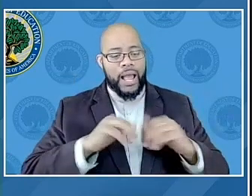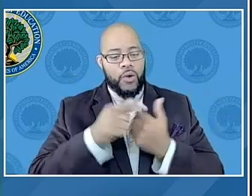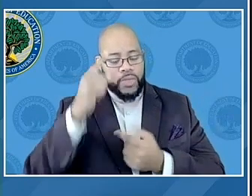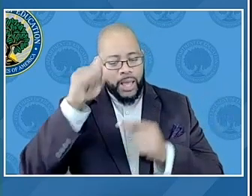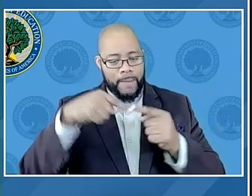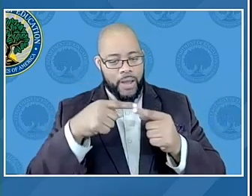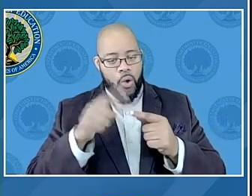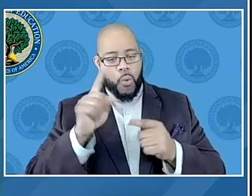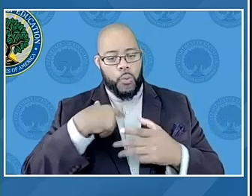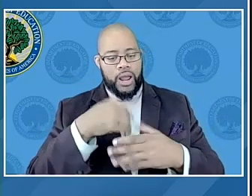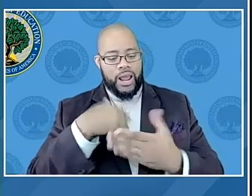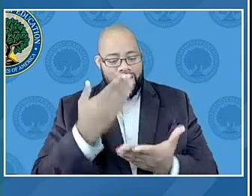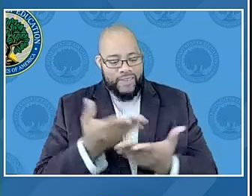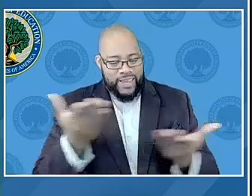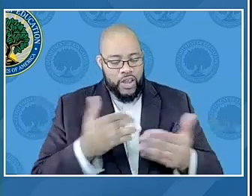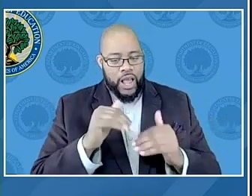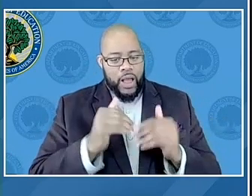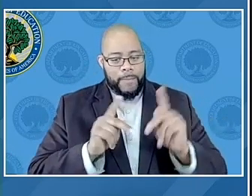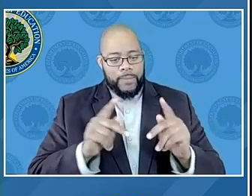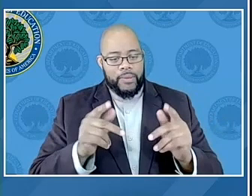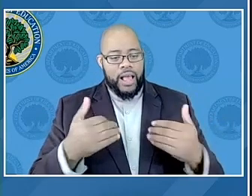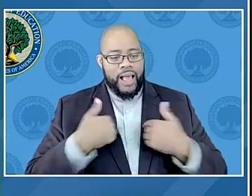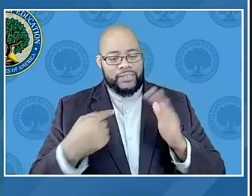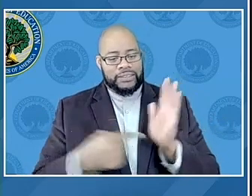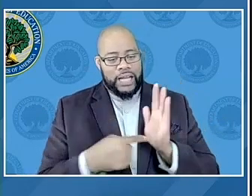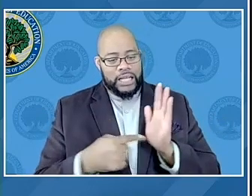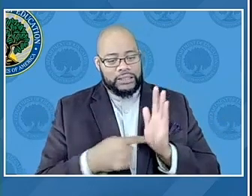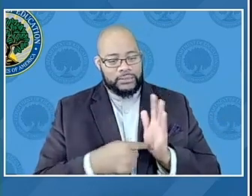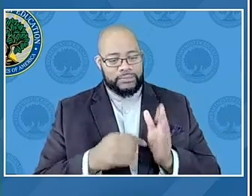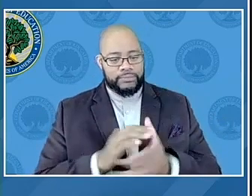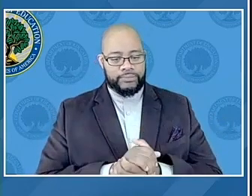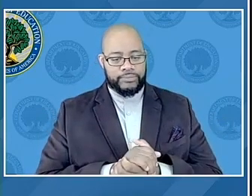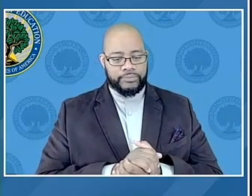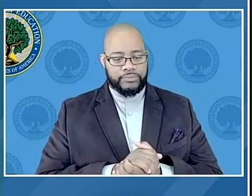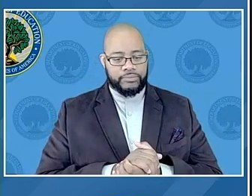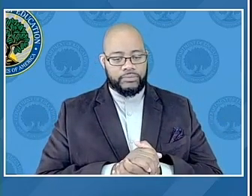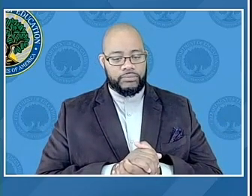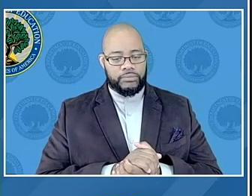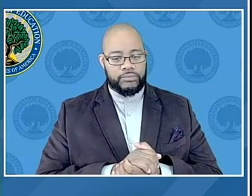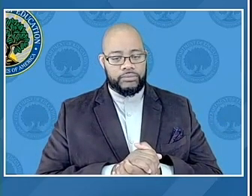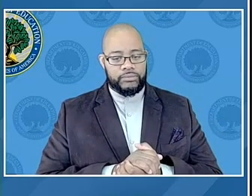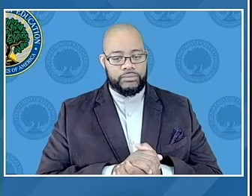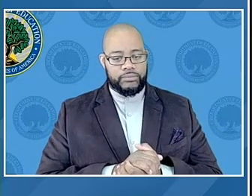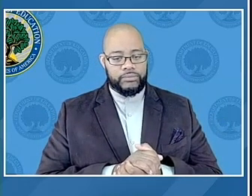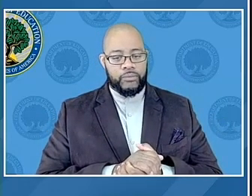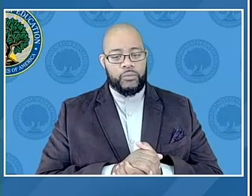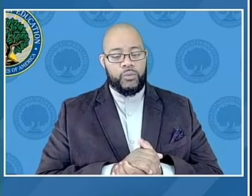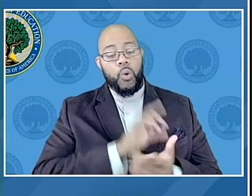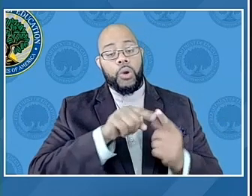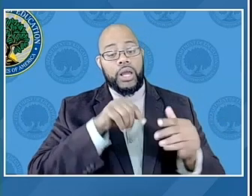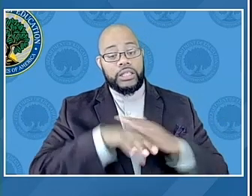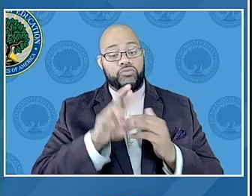here with people having debt. Did they- when they went into repayment, did they have bad servicing?